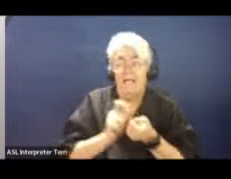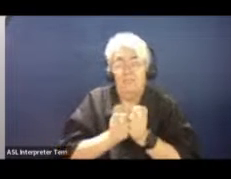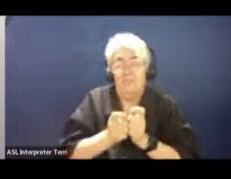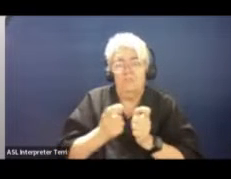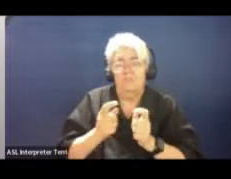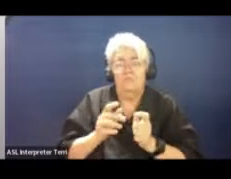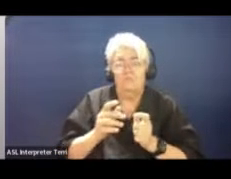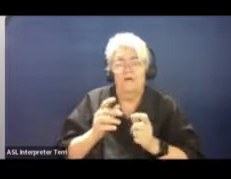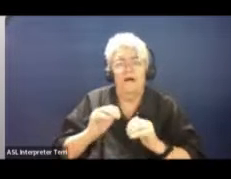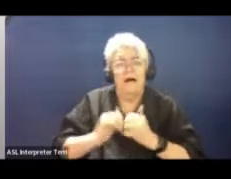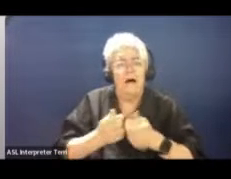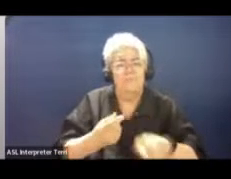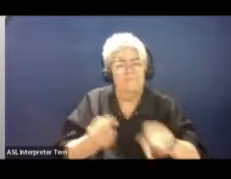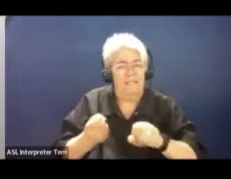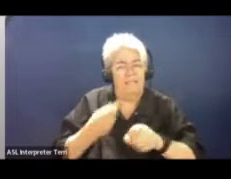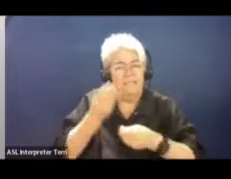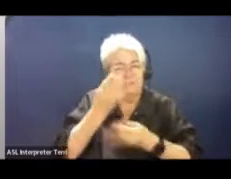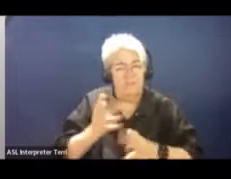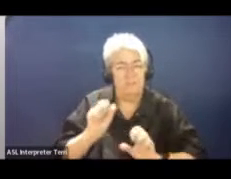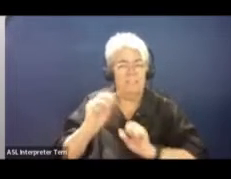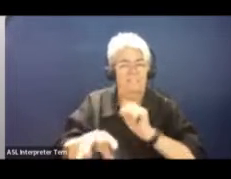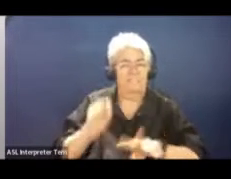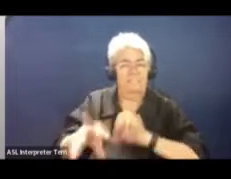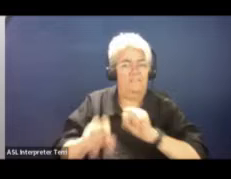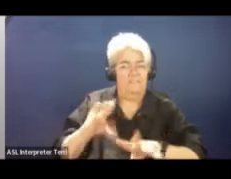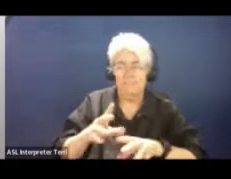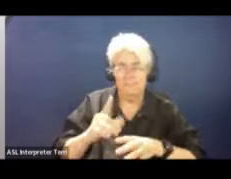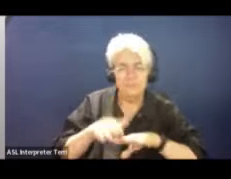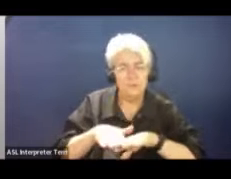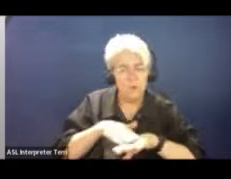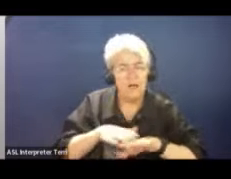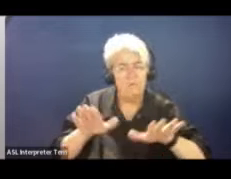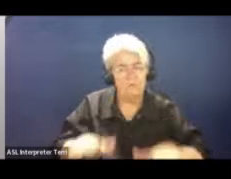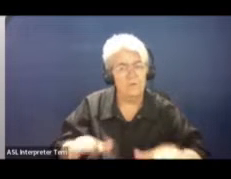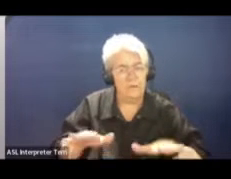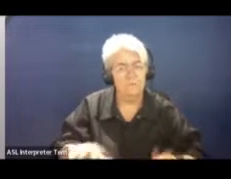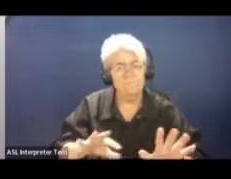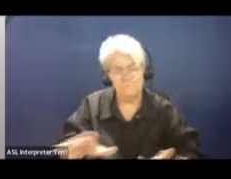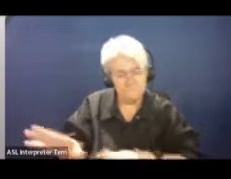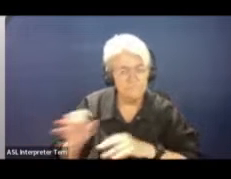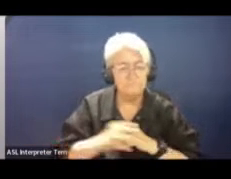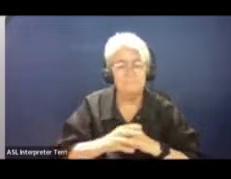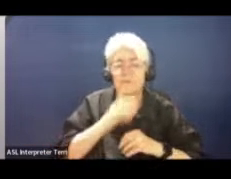survivors when connecting them to services and support. And from there, we're gonna get into the Colorado brain injury